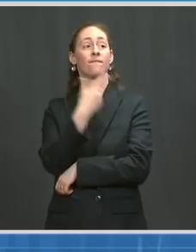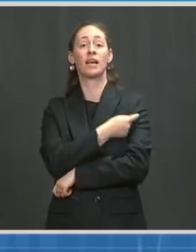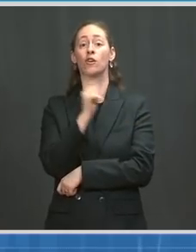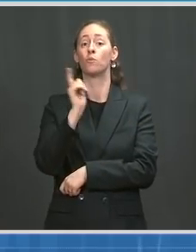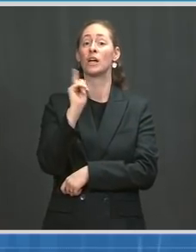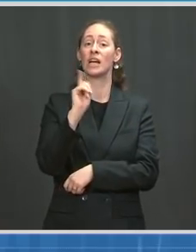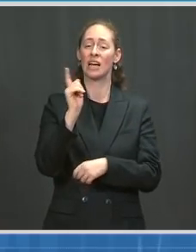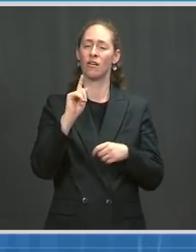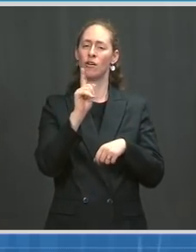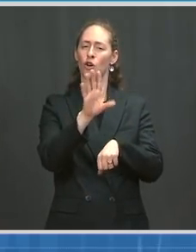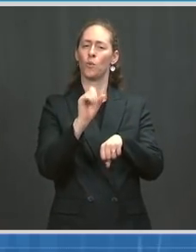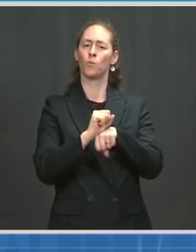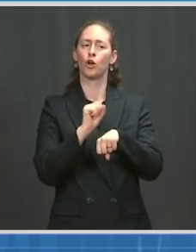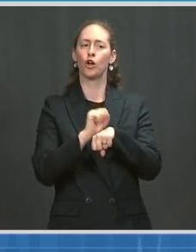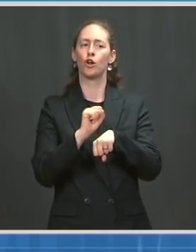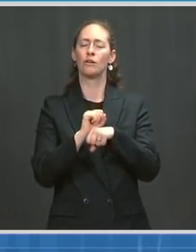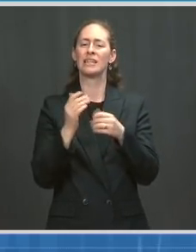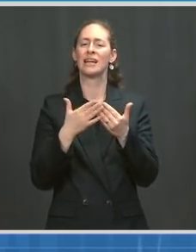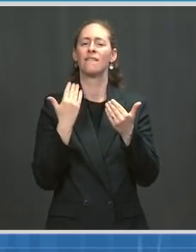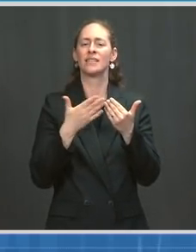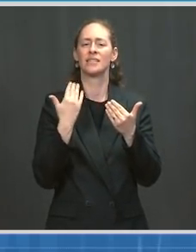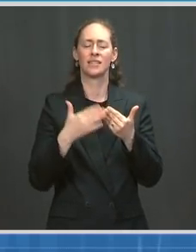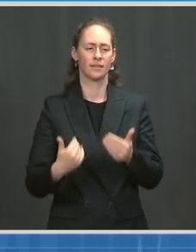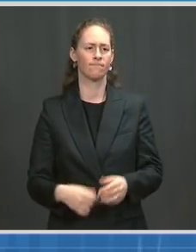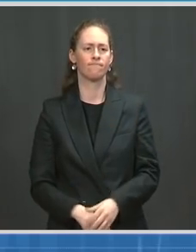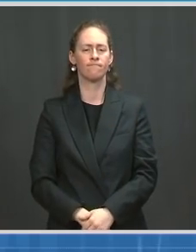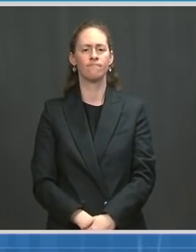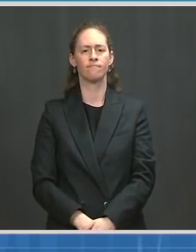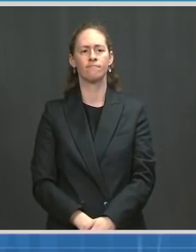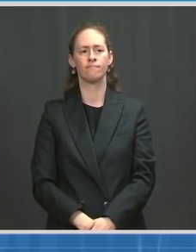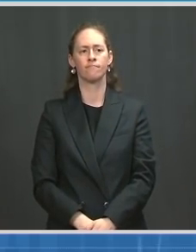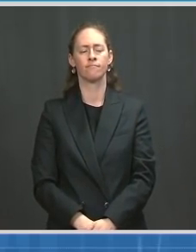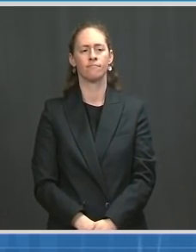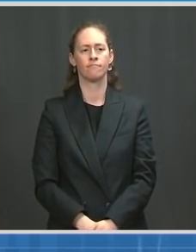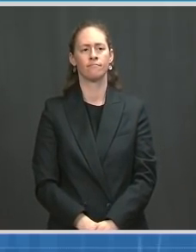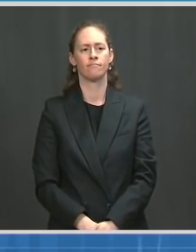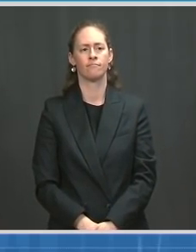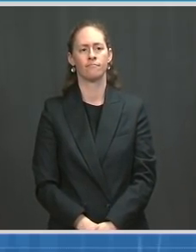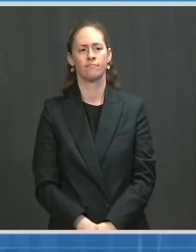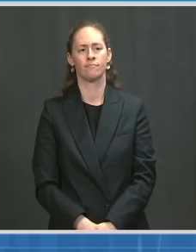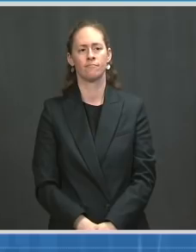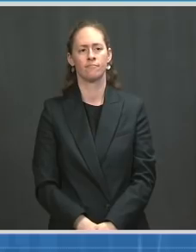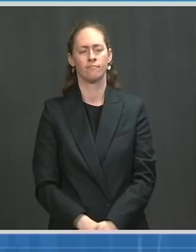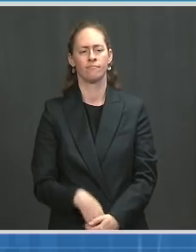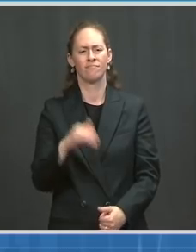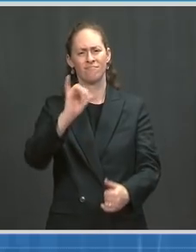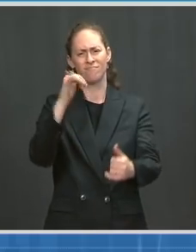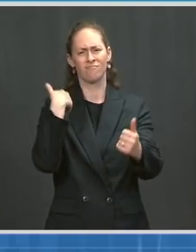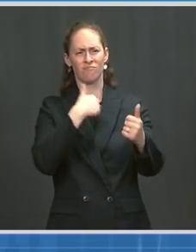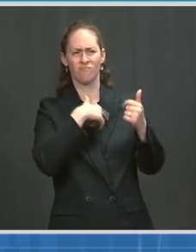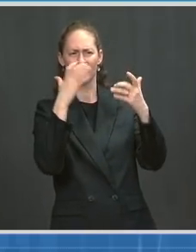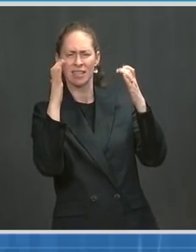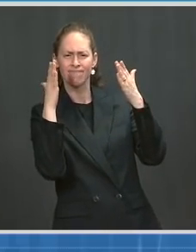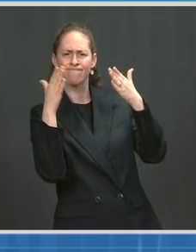it turns out that they can also help to close the equity gap in vaccinations. This is so important because we've said from the beginning